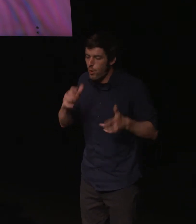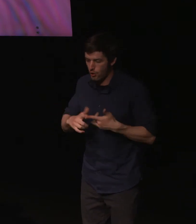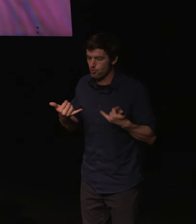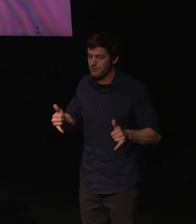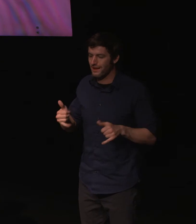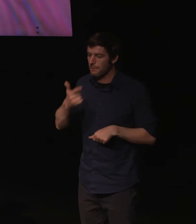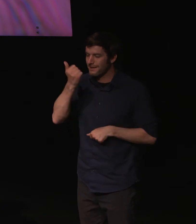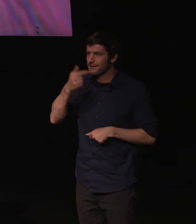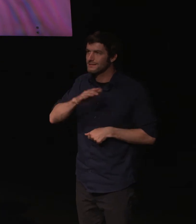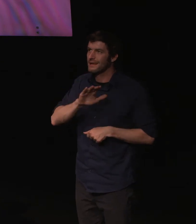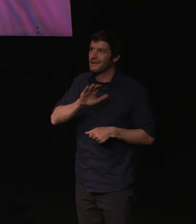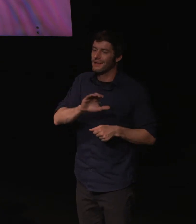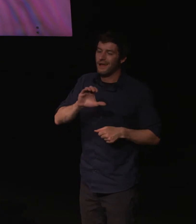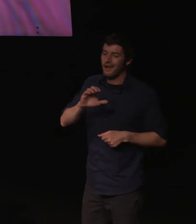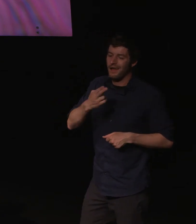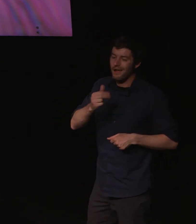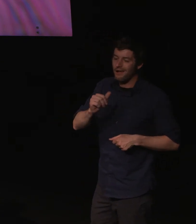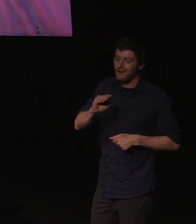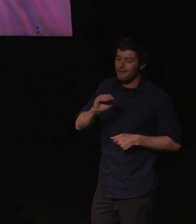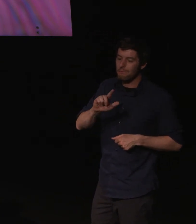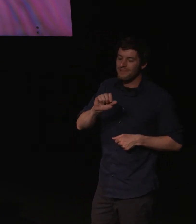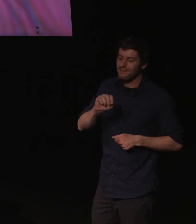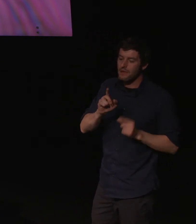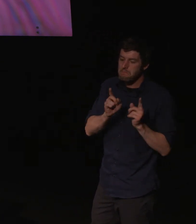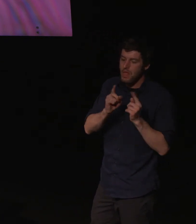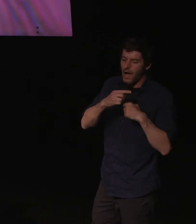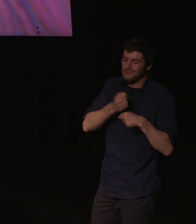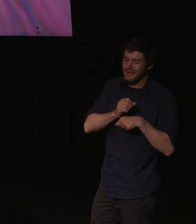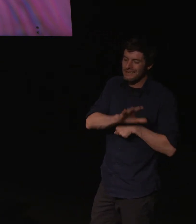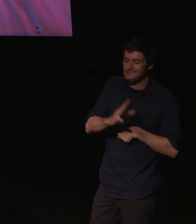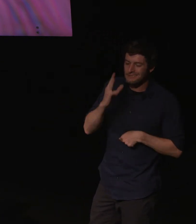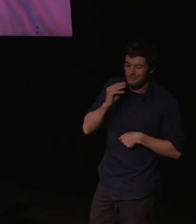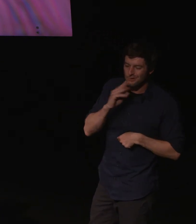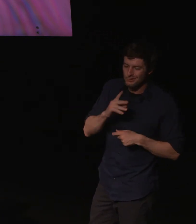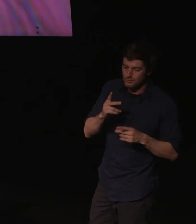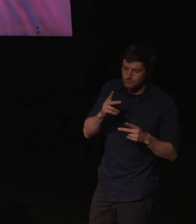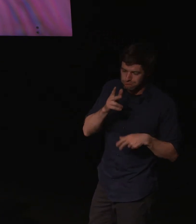make the experience worse for them, because some of the animations are too intense for them,